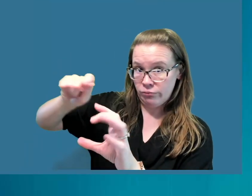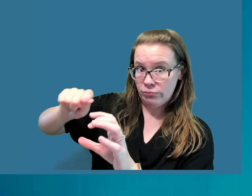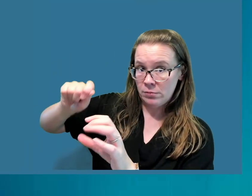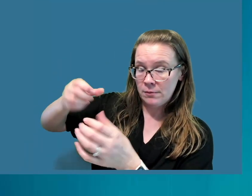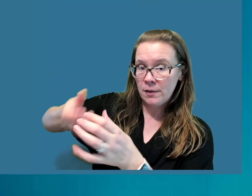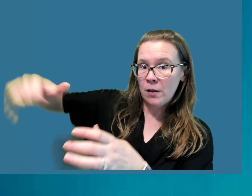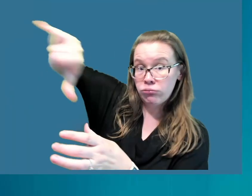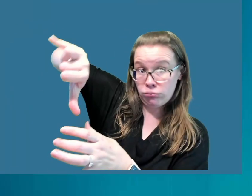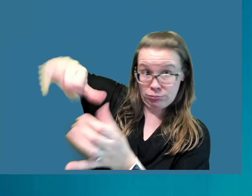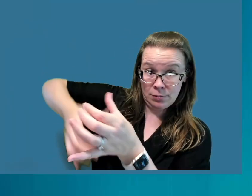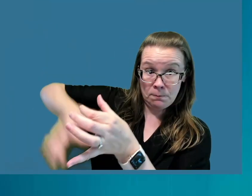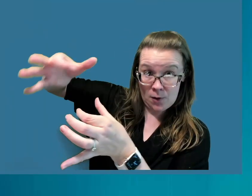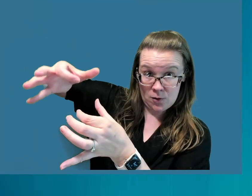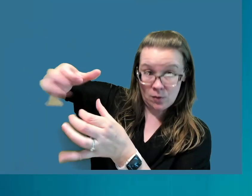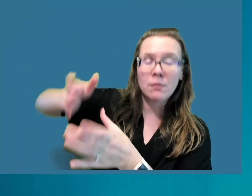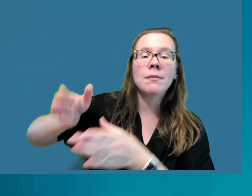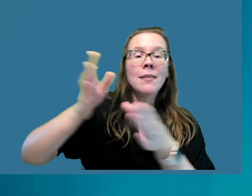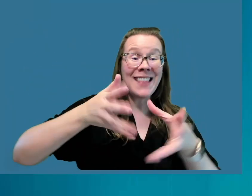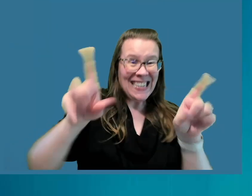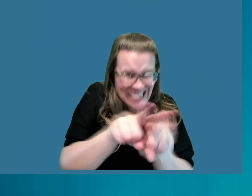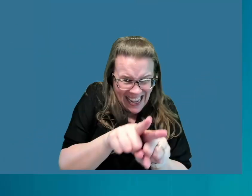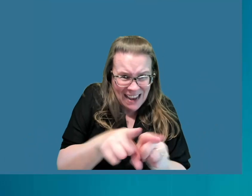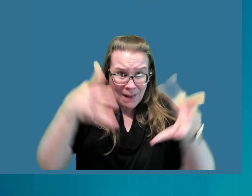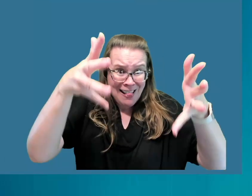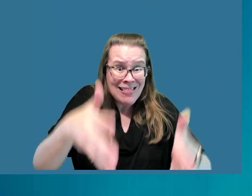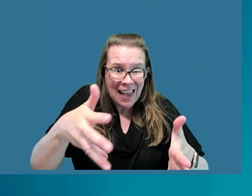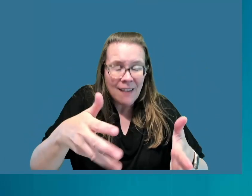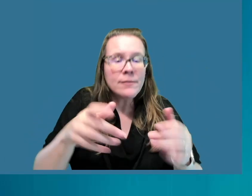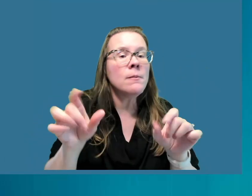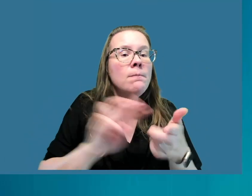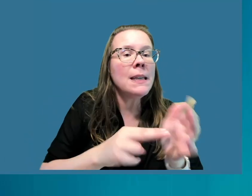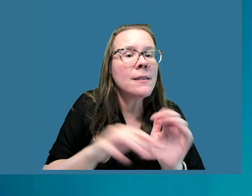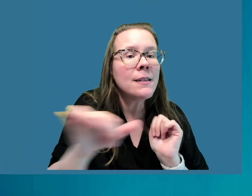article if you're looking for details on that. And then once I've pulled out some of the icing